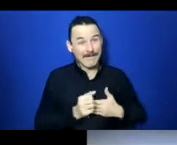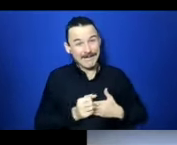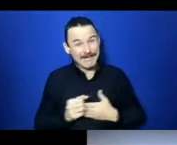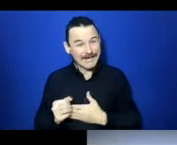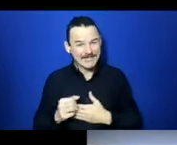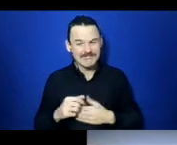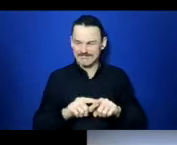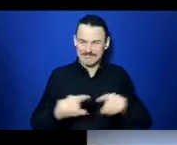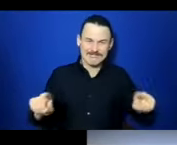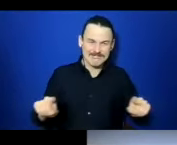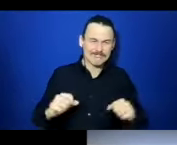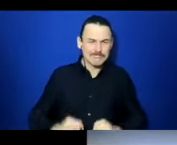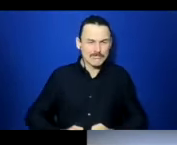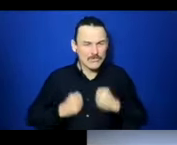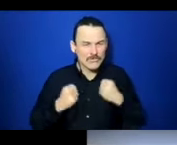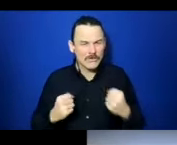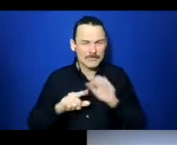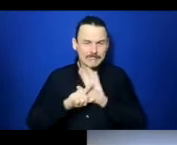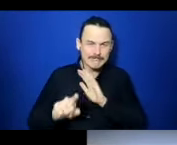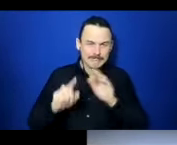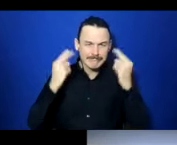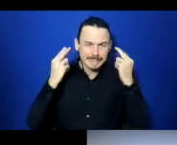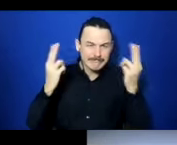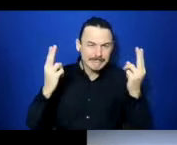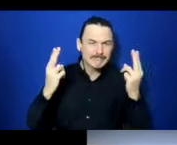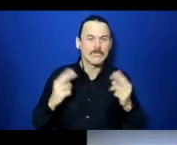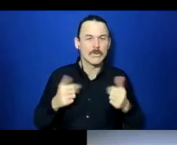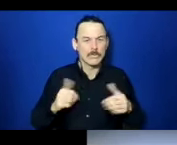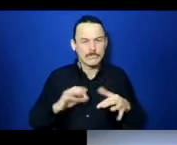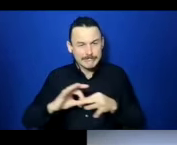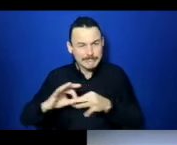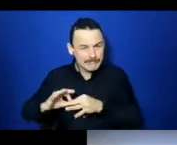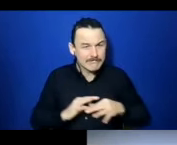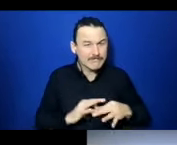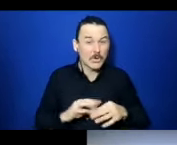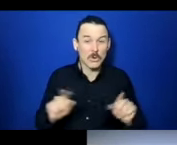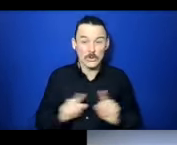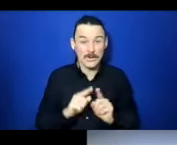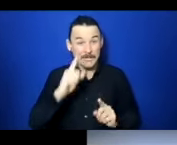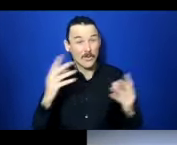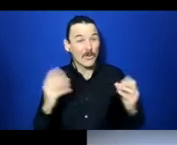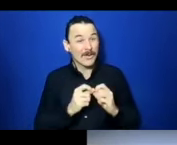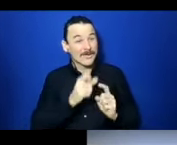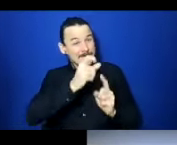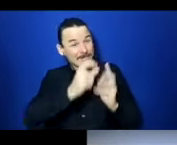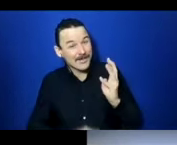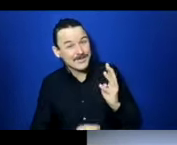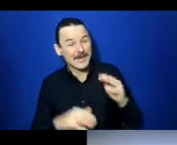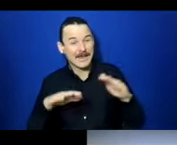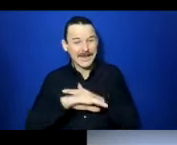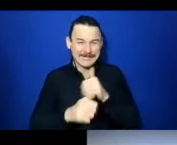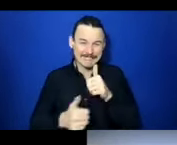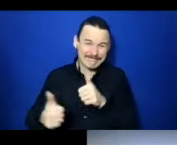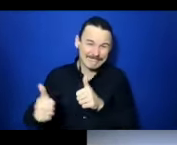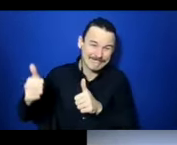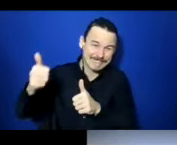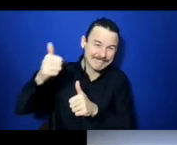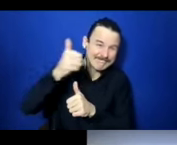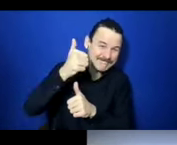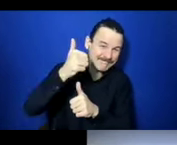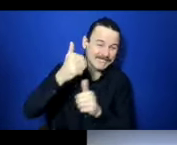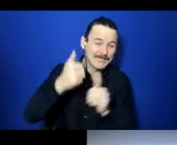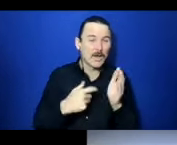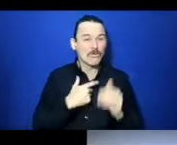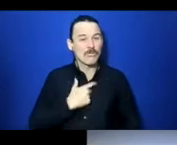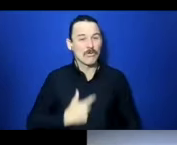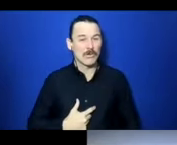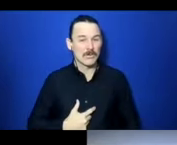of New York is a person with a disability and has a very senior role under the Mayor and he's